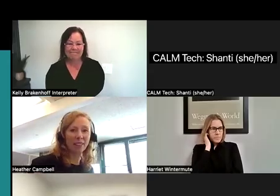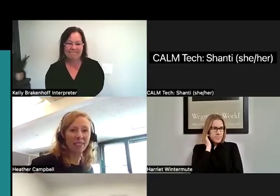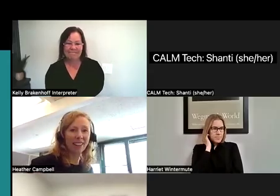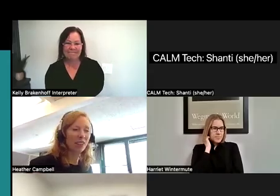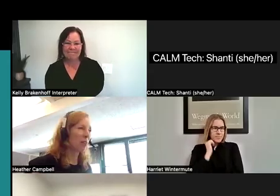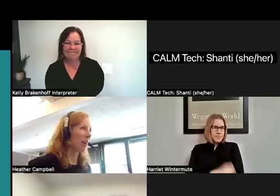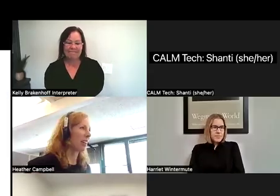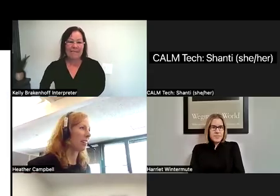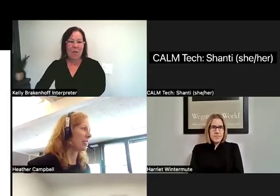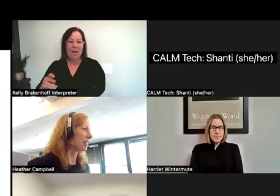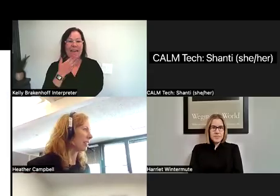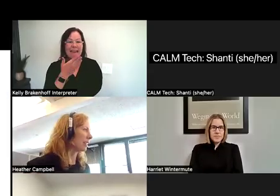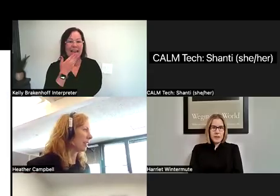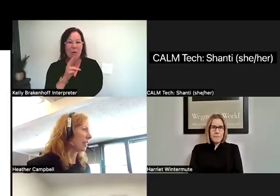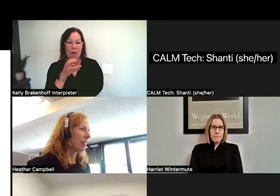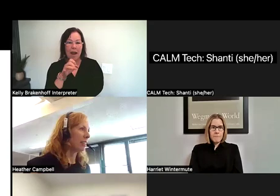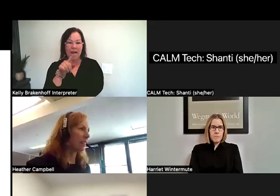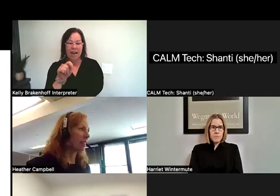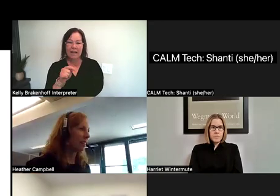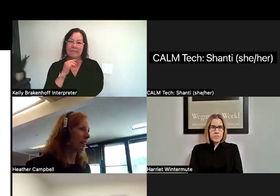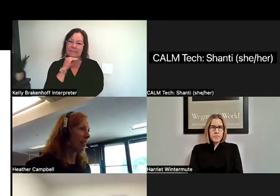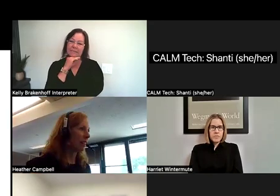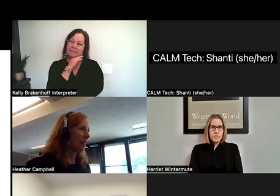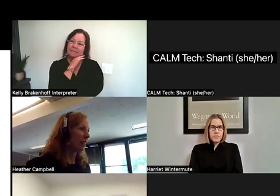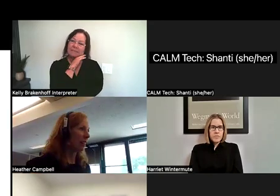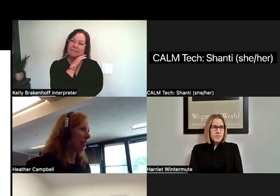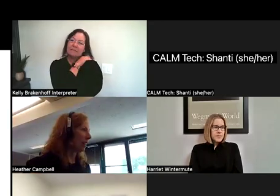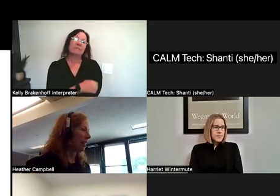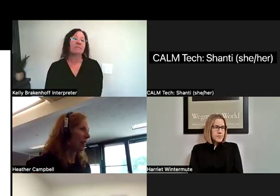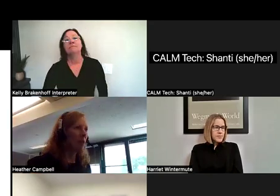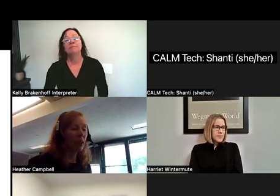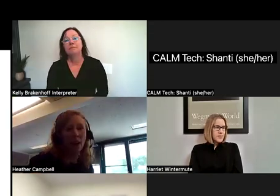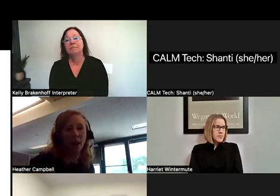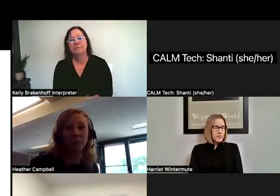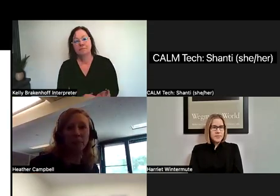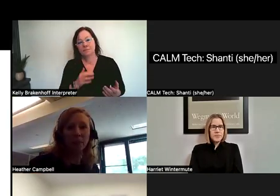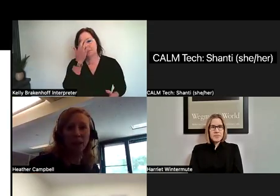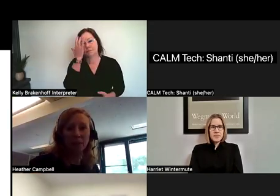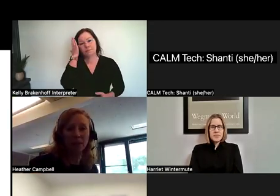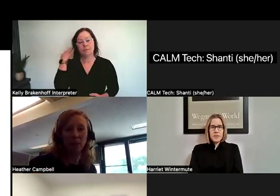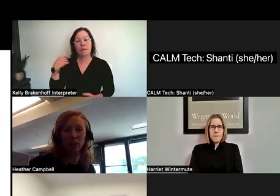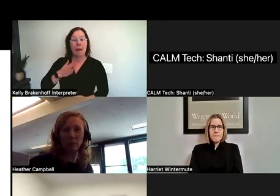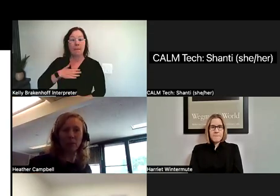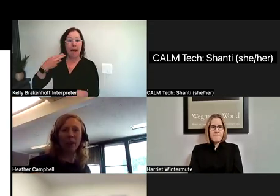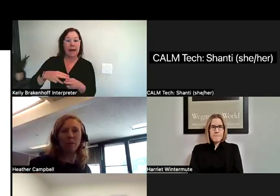right. Thank you Harriet. Hi name is Heather Campbell. I'm